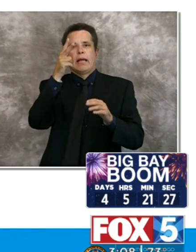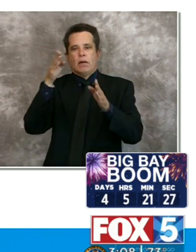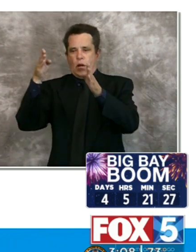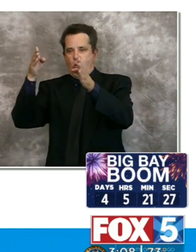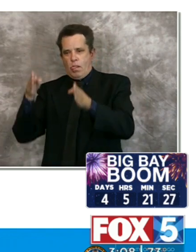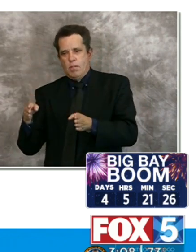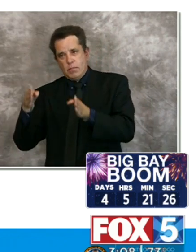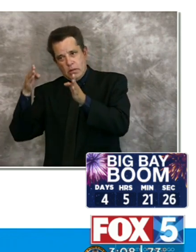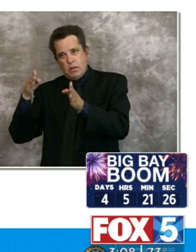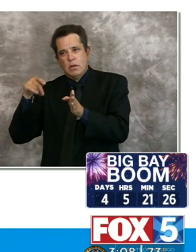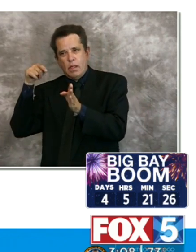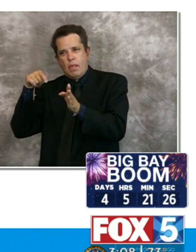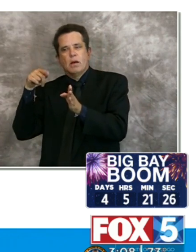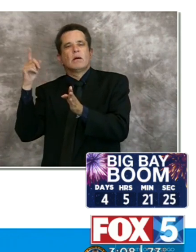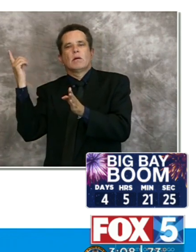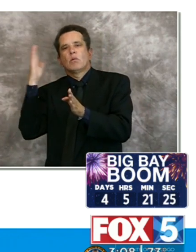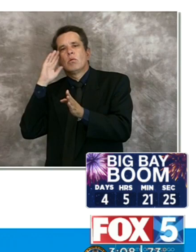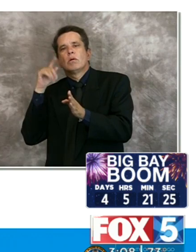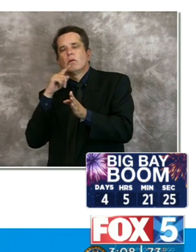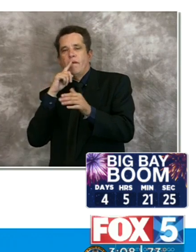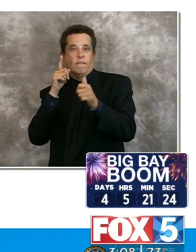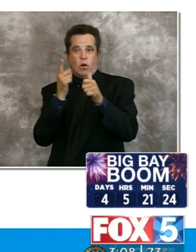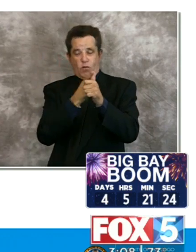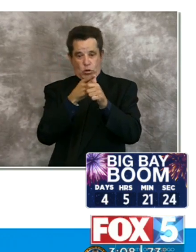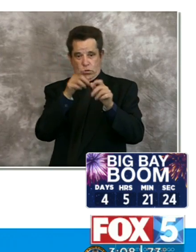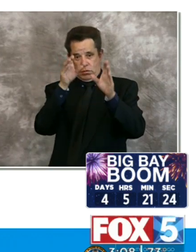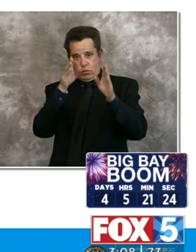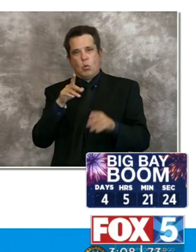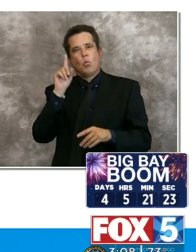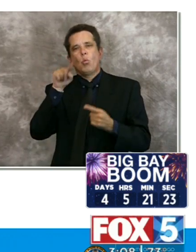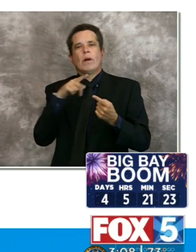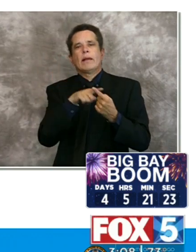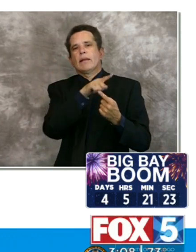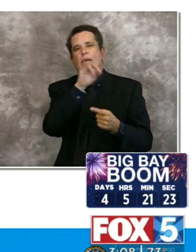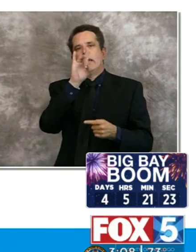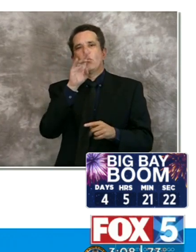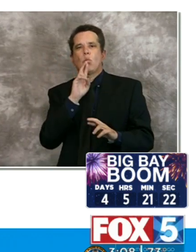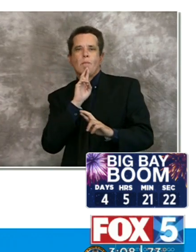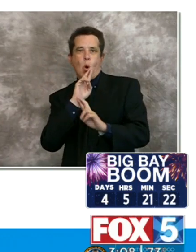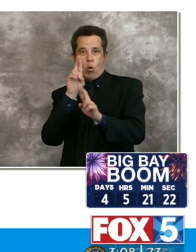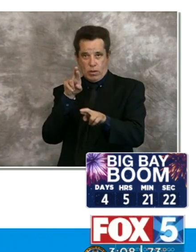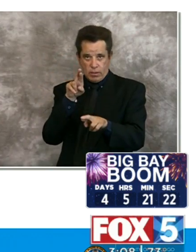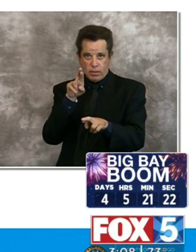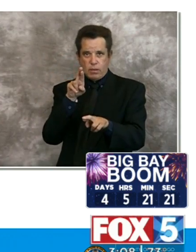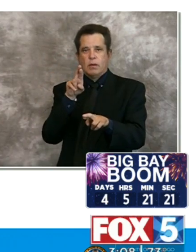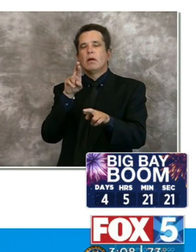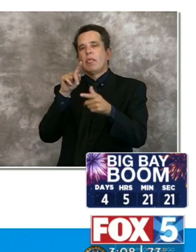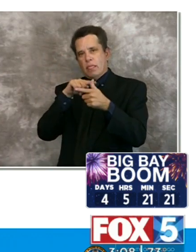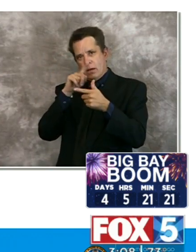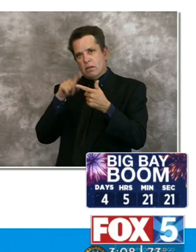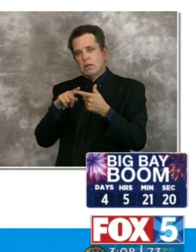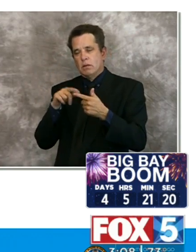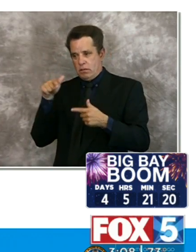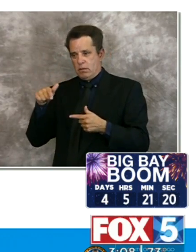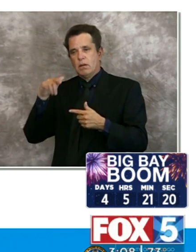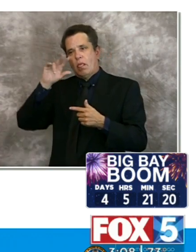AGAIN A JUNE 21ST THROUGH 29TH. THE SECOND COLUMN SHOWS WIN. THE OUTBREAK WAS FIRST